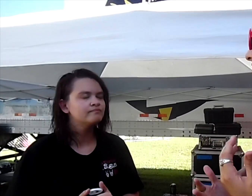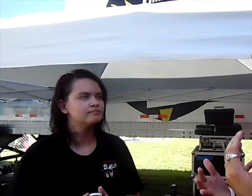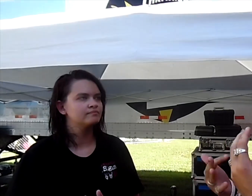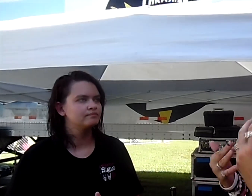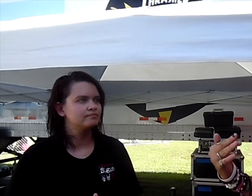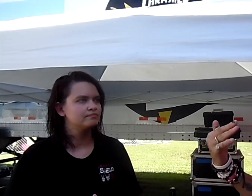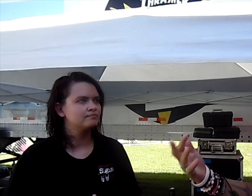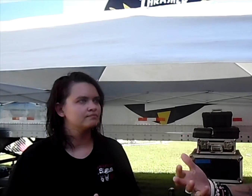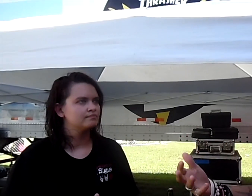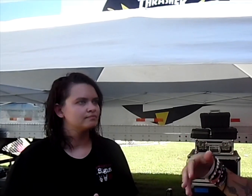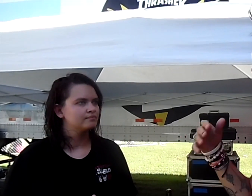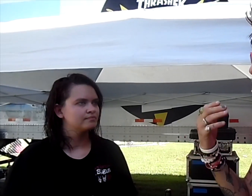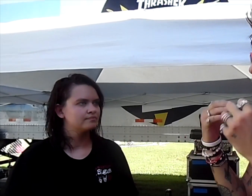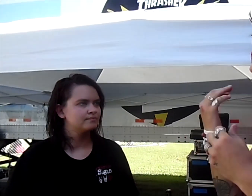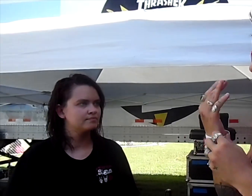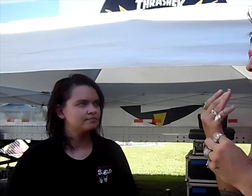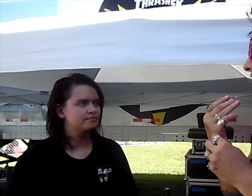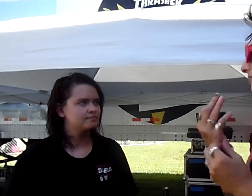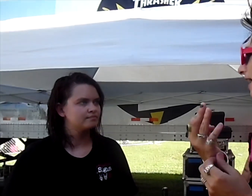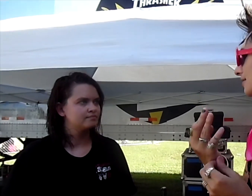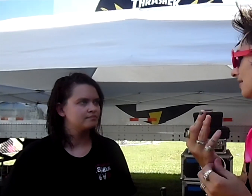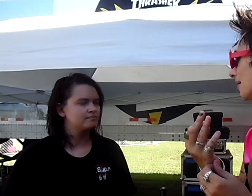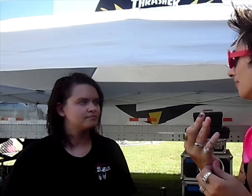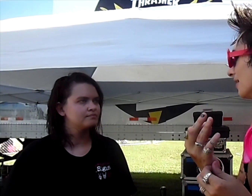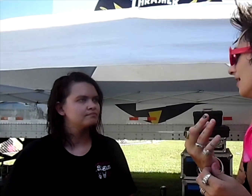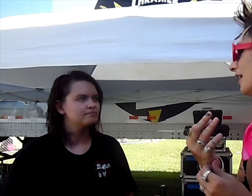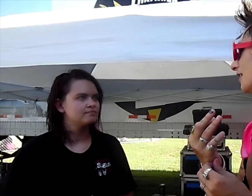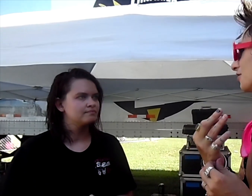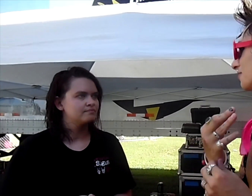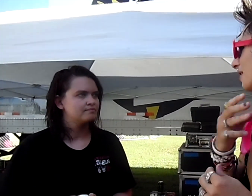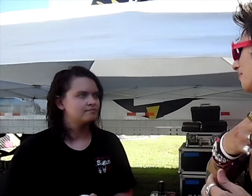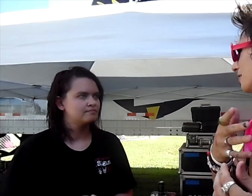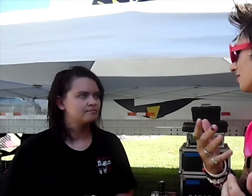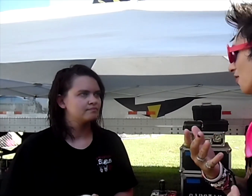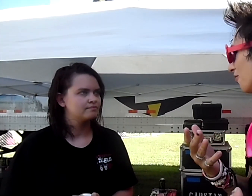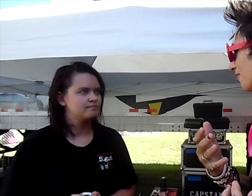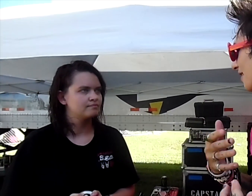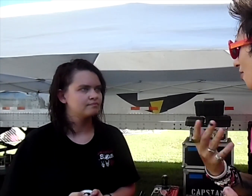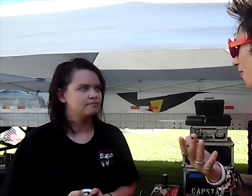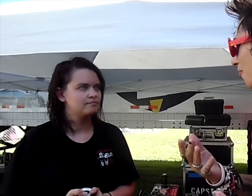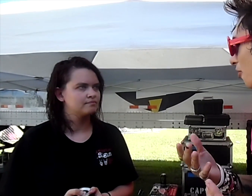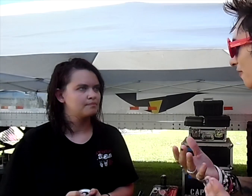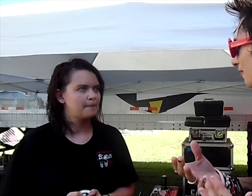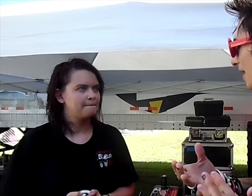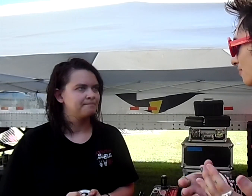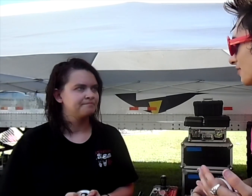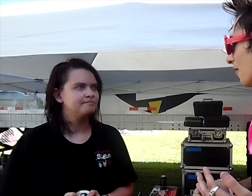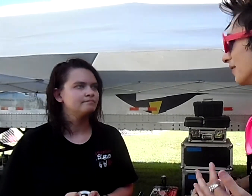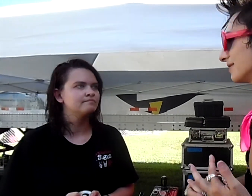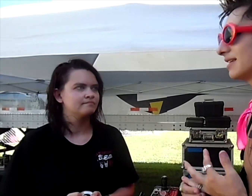and so having and like having someone sign to them it- it was so amazing